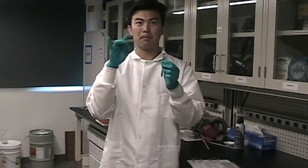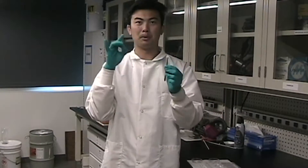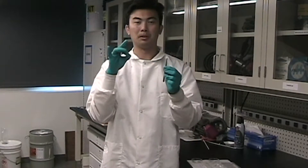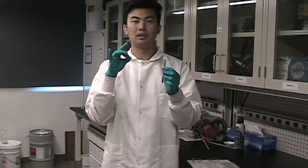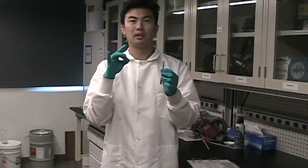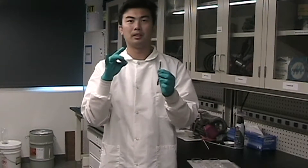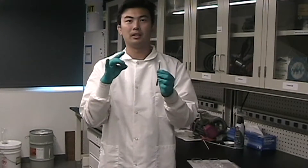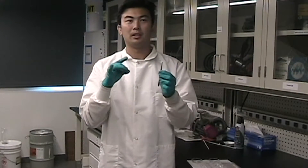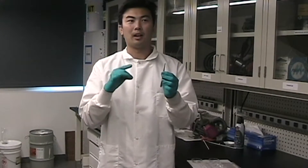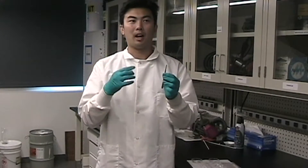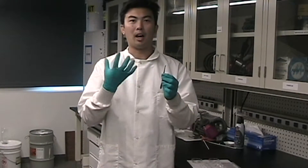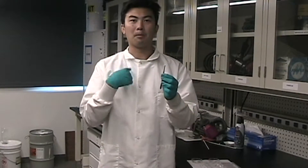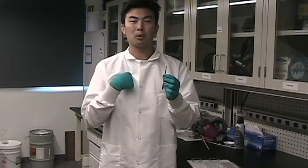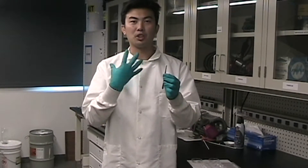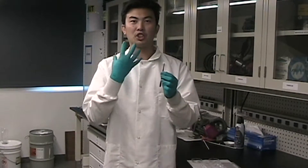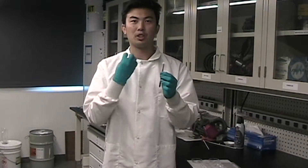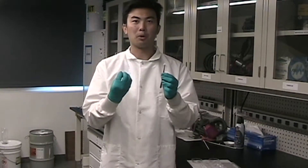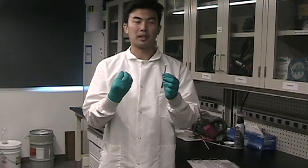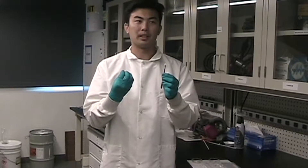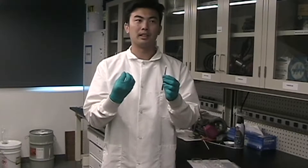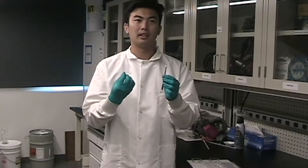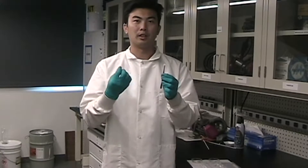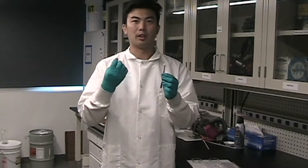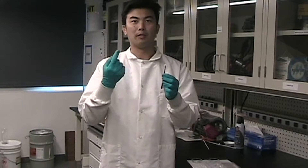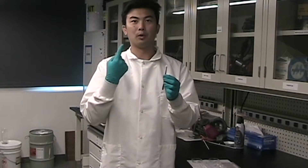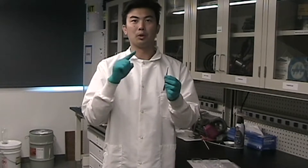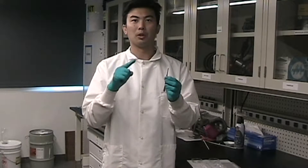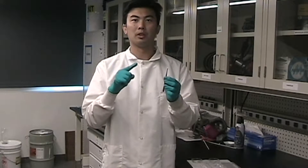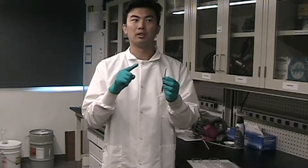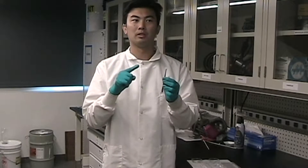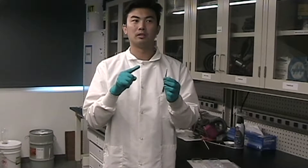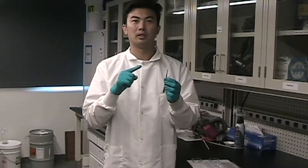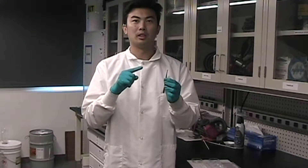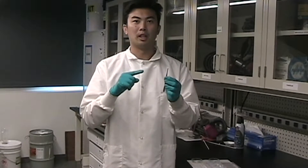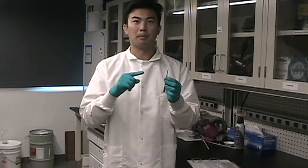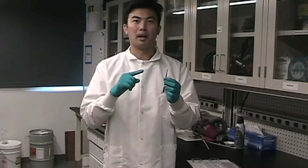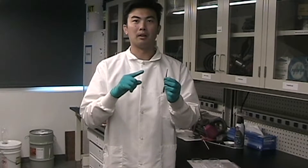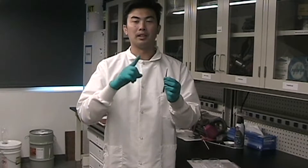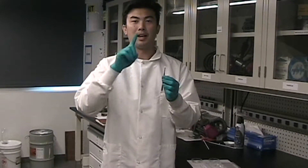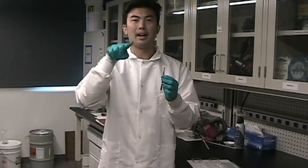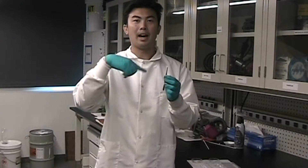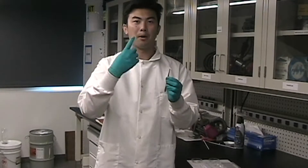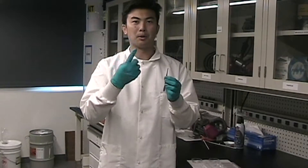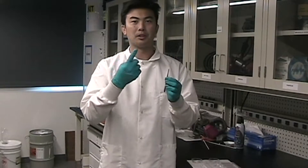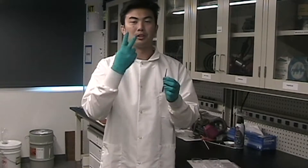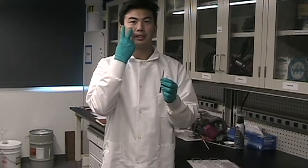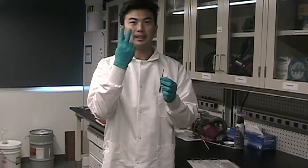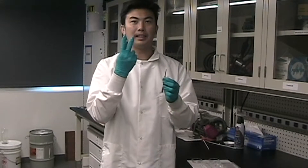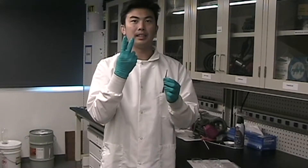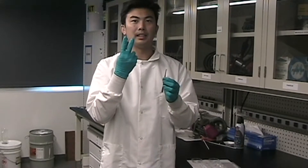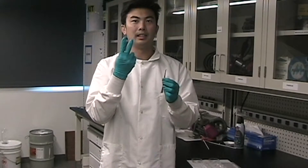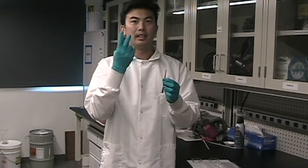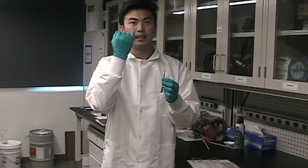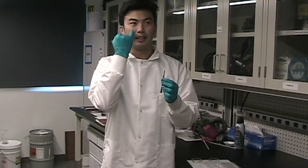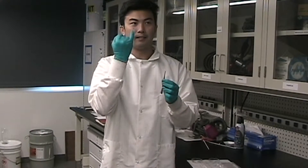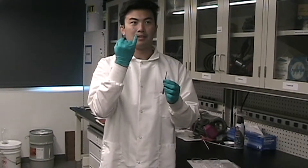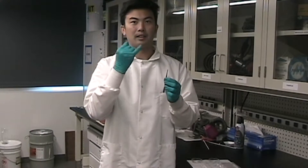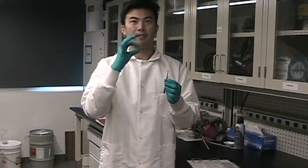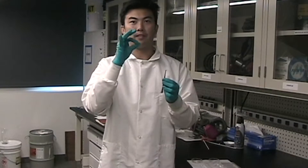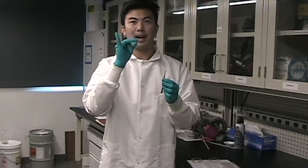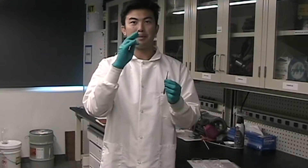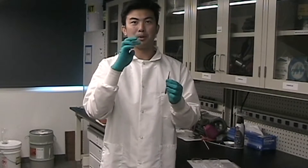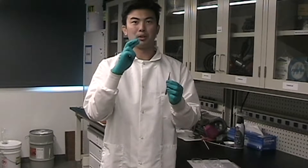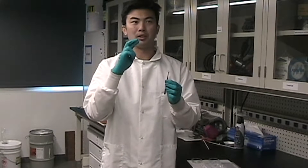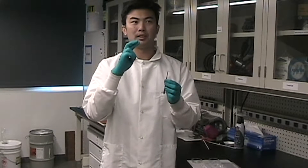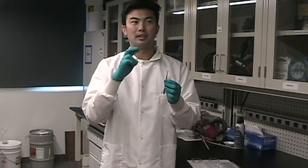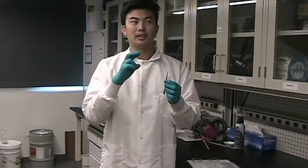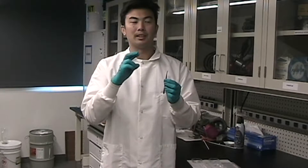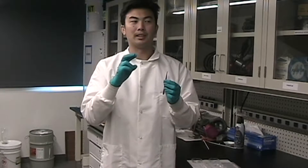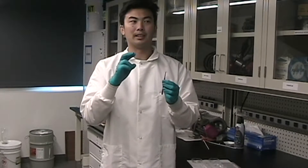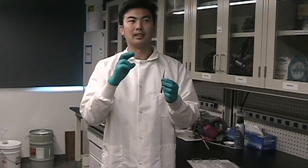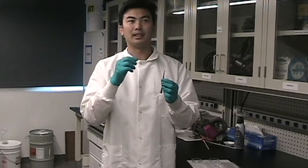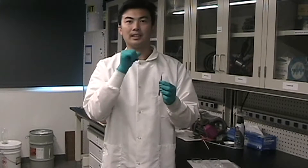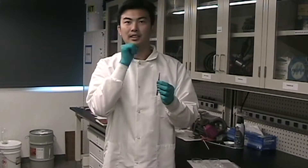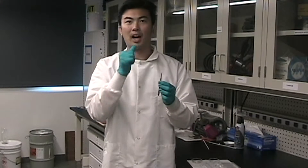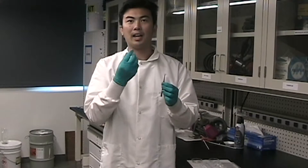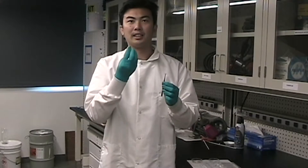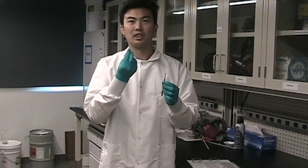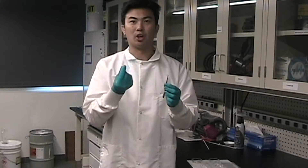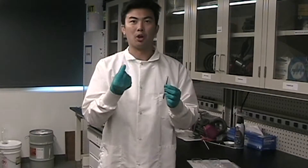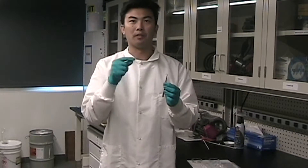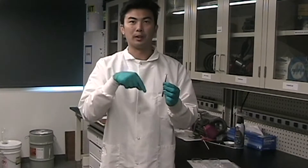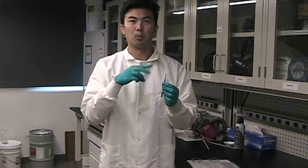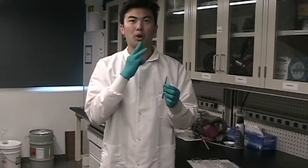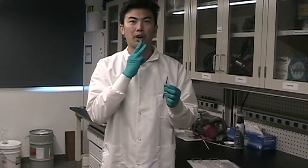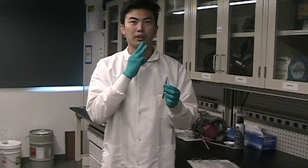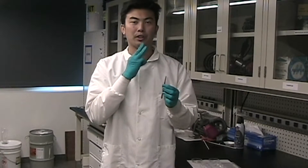This sample will be soaked for about 1 hour in order to see if the fiber will not dissolve in water.